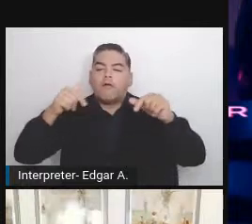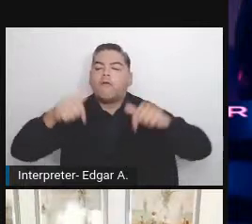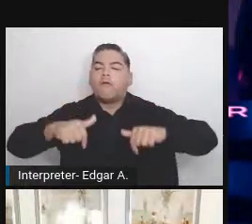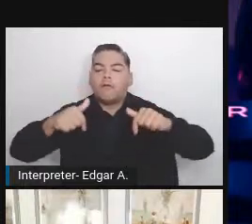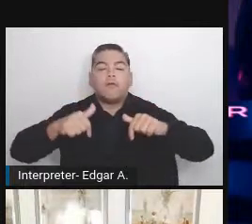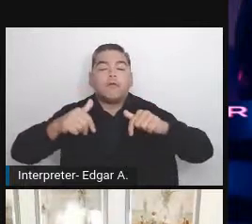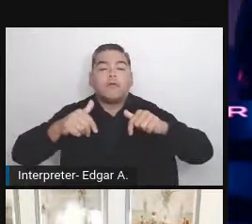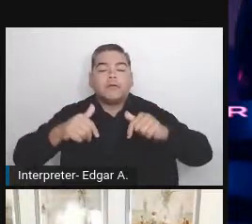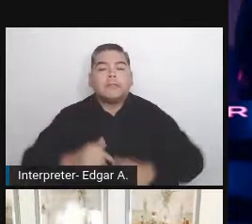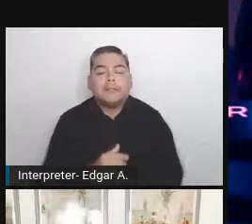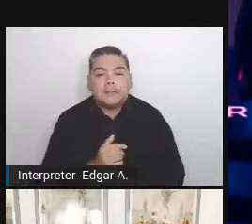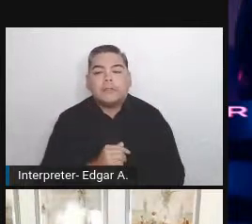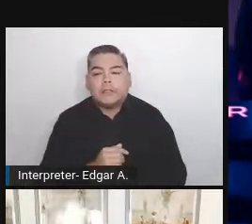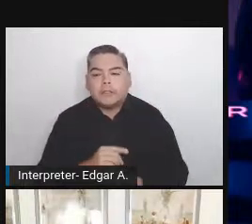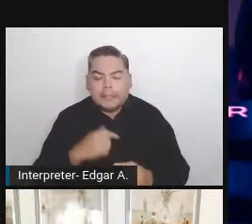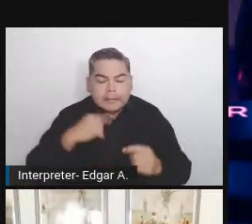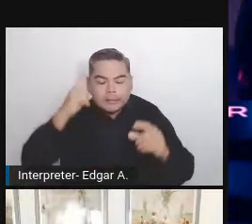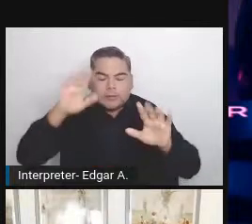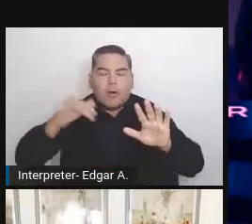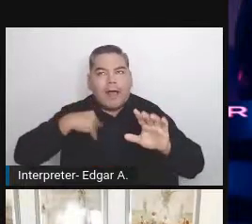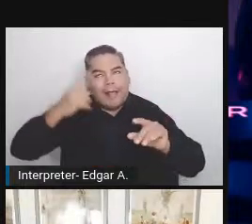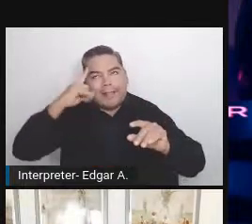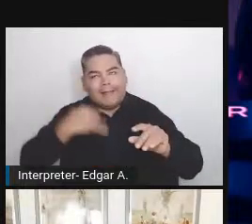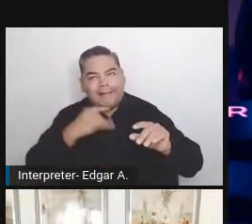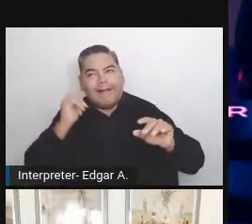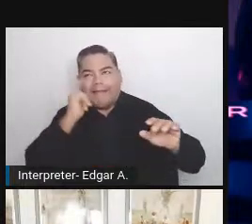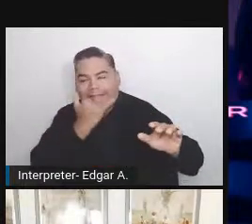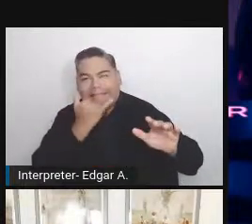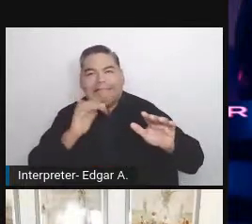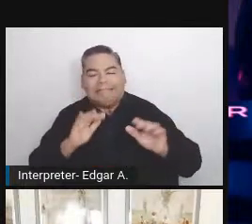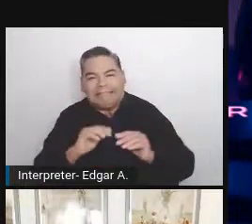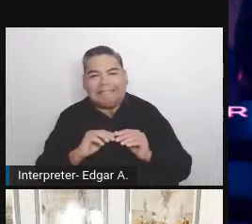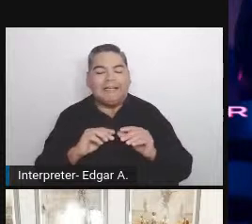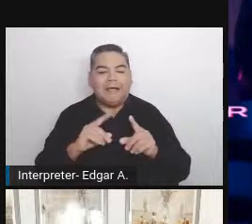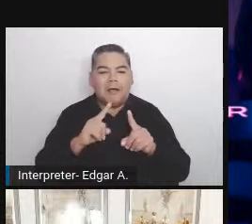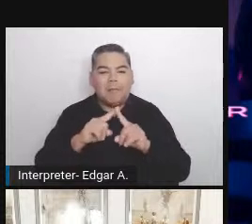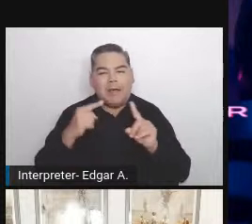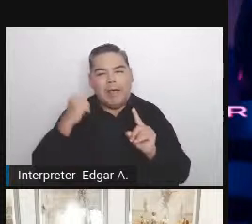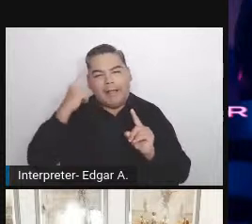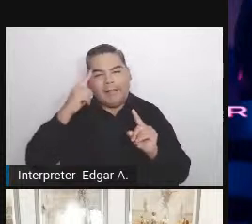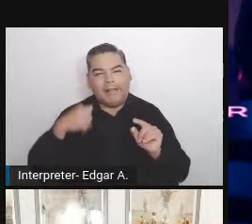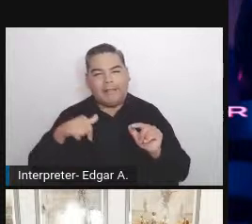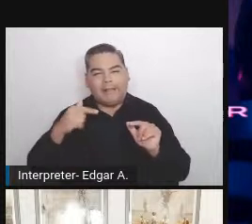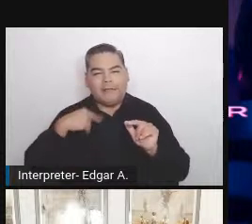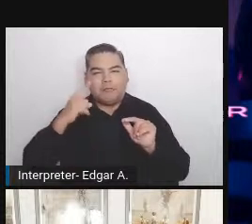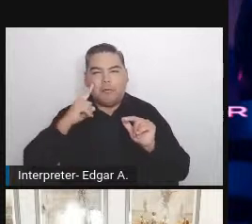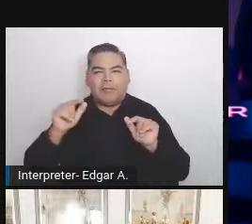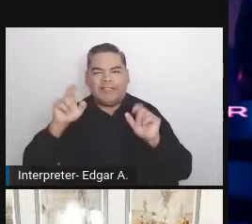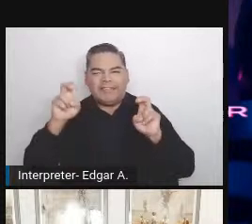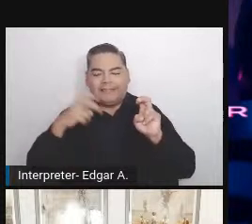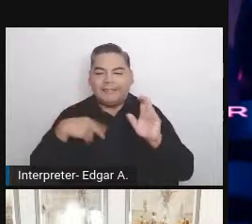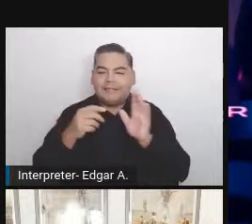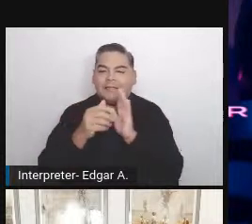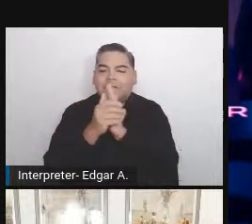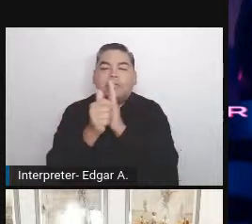I was so sure I submitted for the lightning talk and I was surprised that of course I made a mistake.